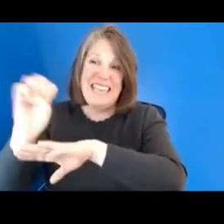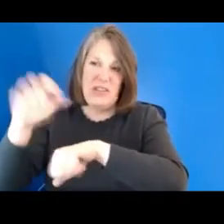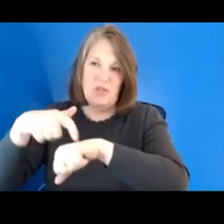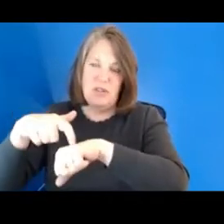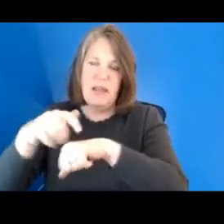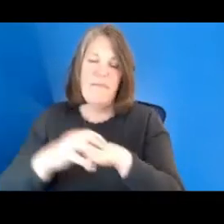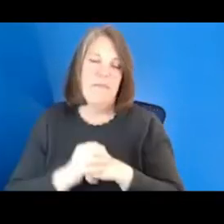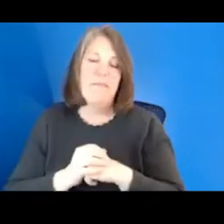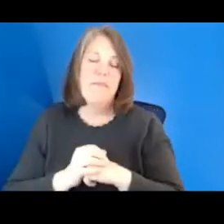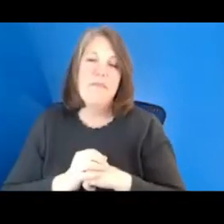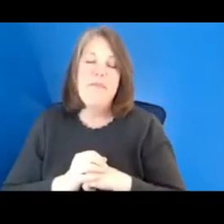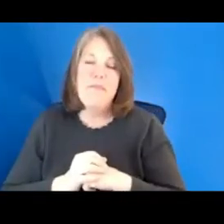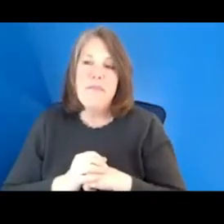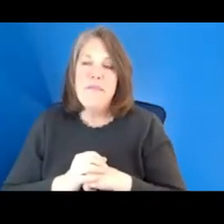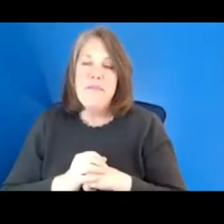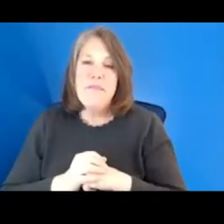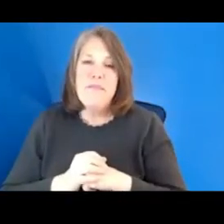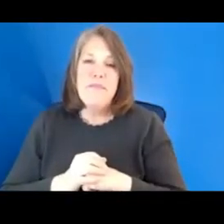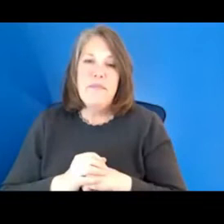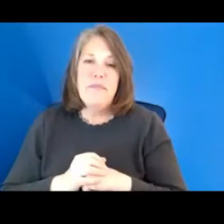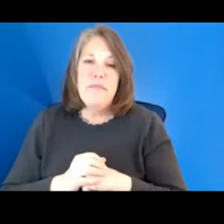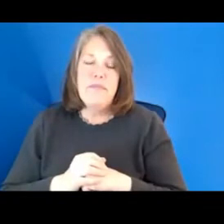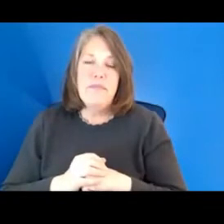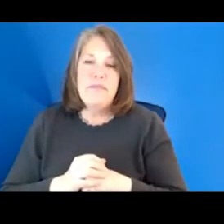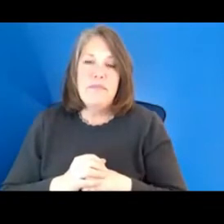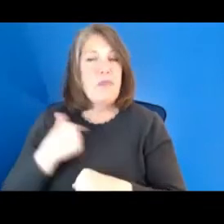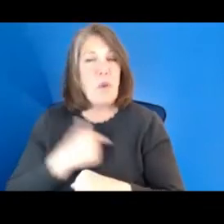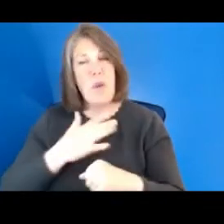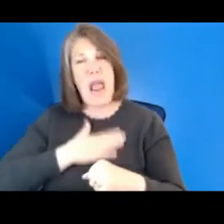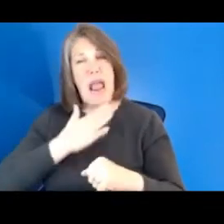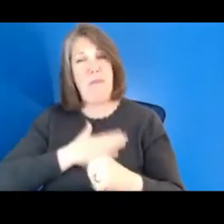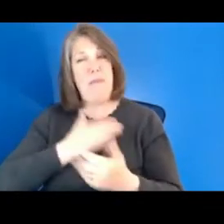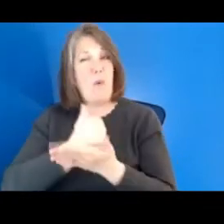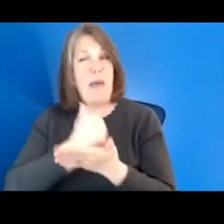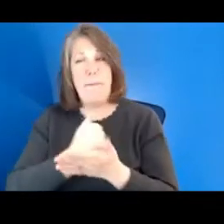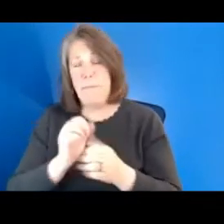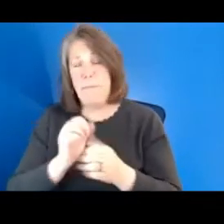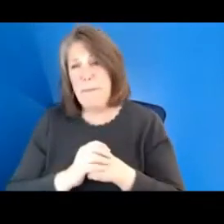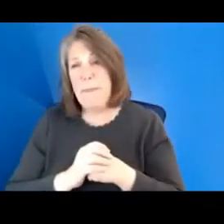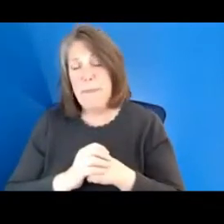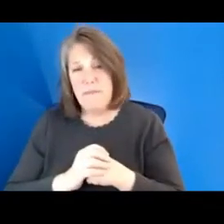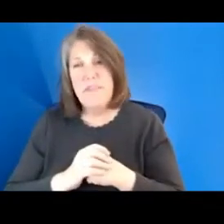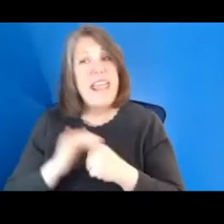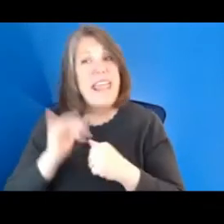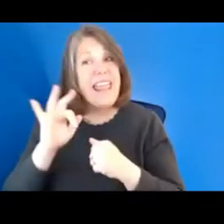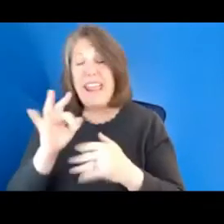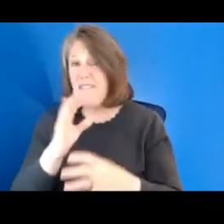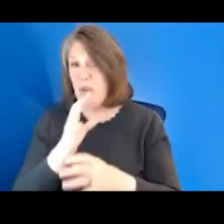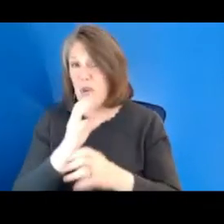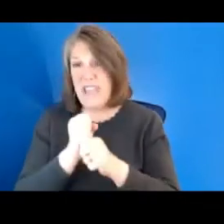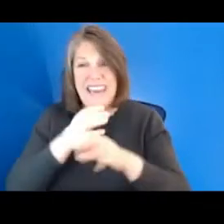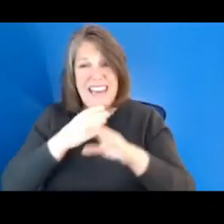17:15:34 , so we are happy to help you and if you get it in after those hours, we are